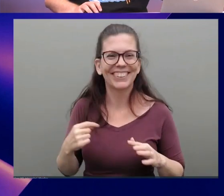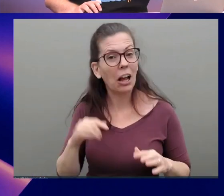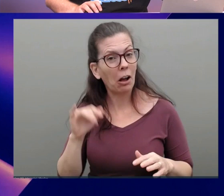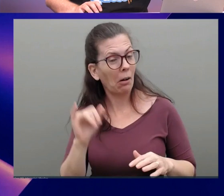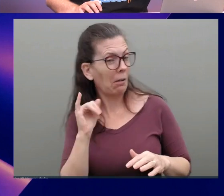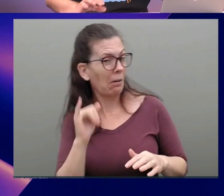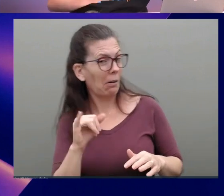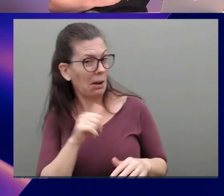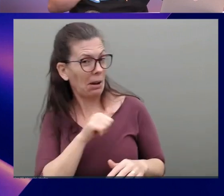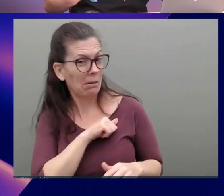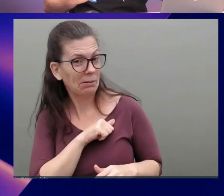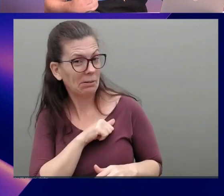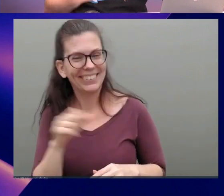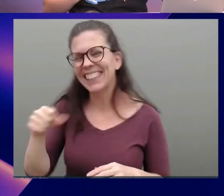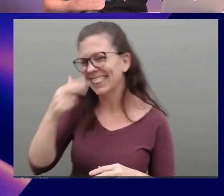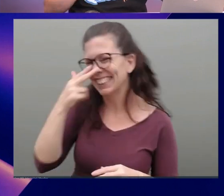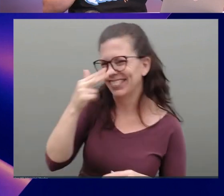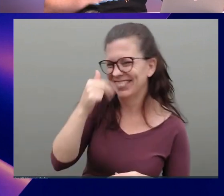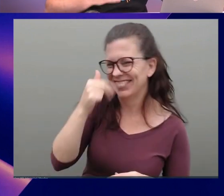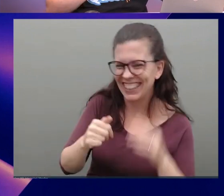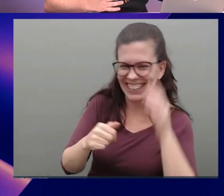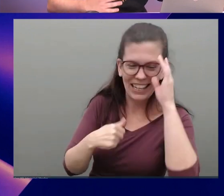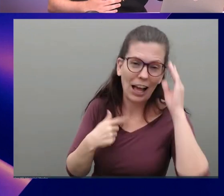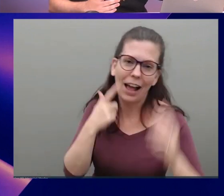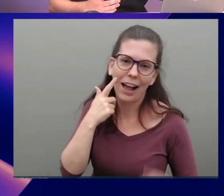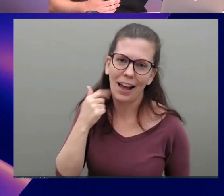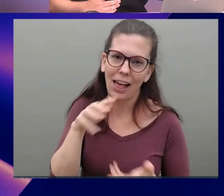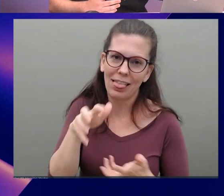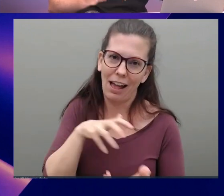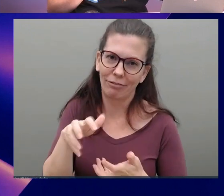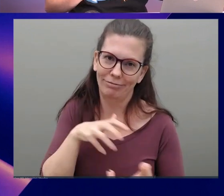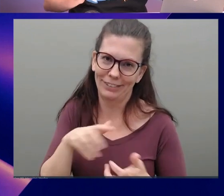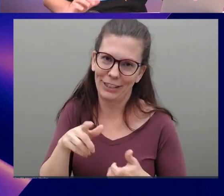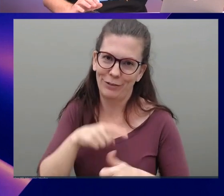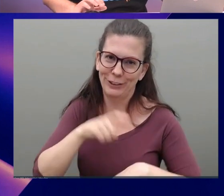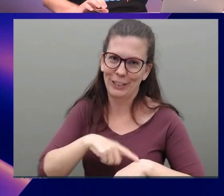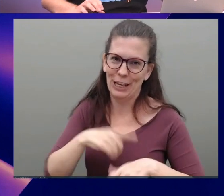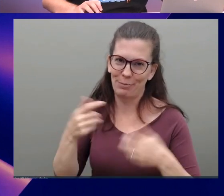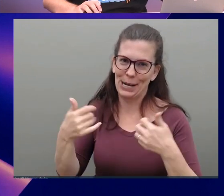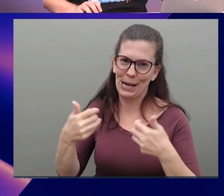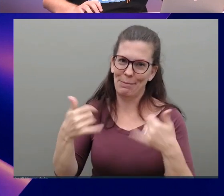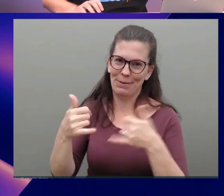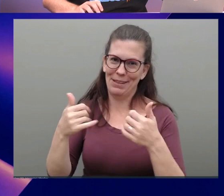It's funny, I actually laughed out loud by playing the game sometimes. It's super, like...